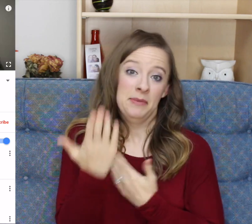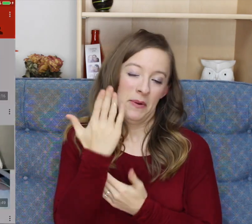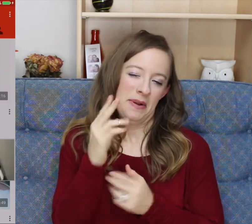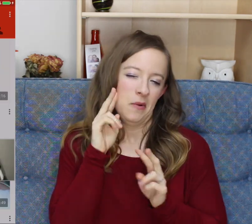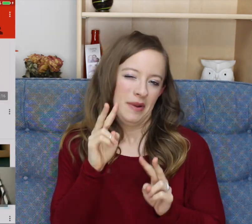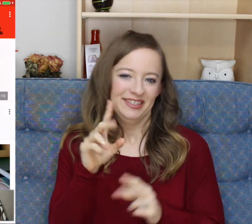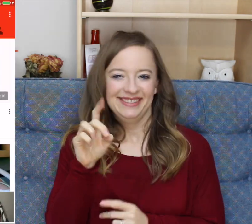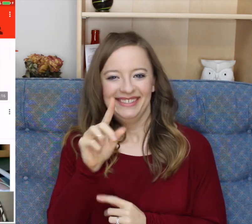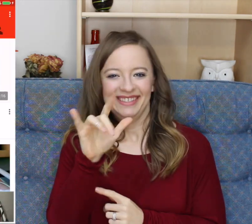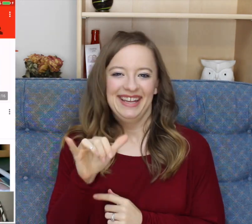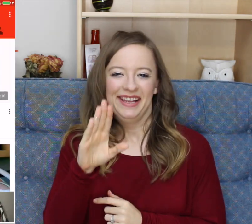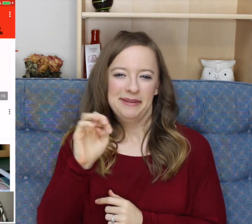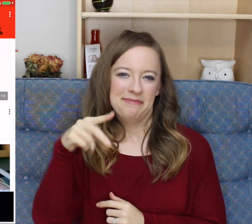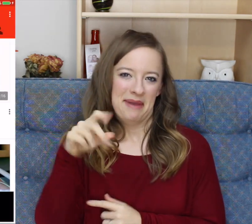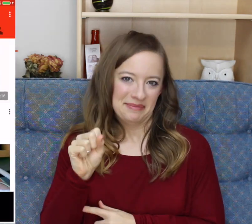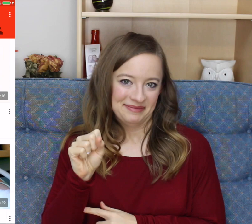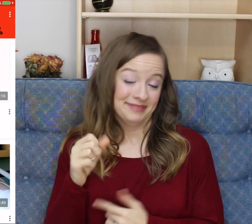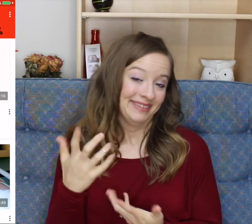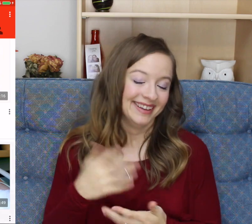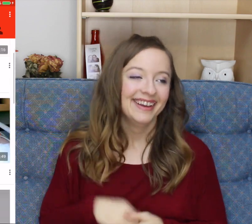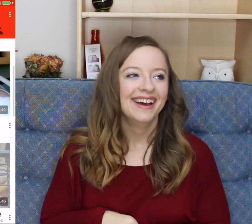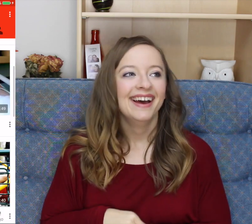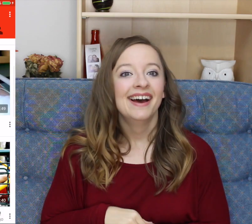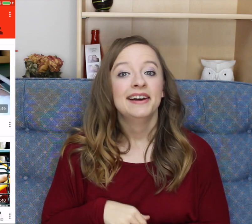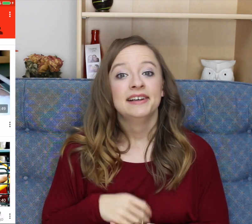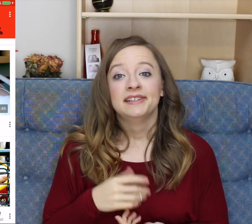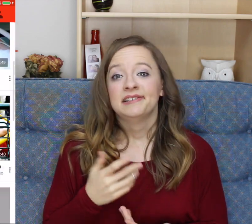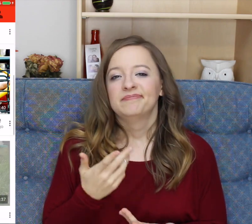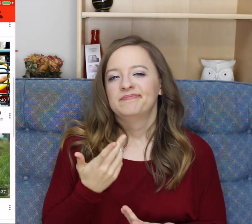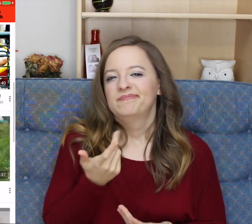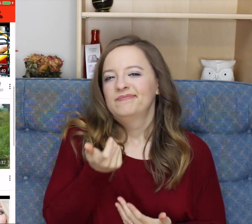DailyBumps this morning and